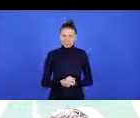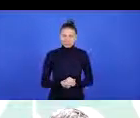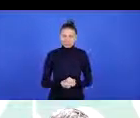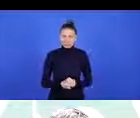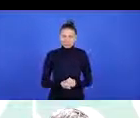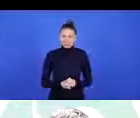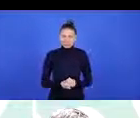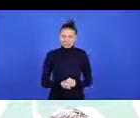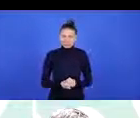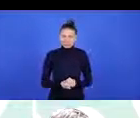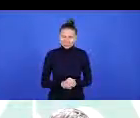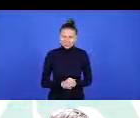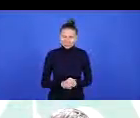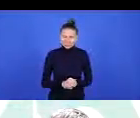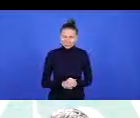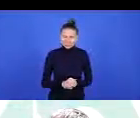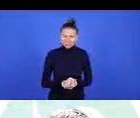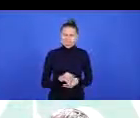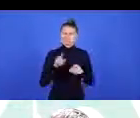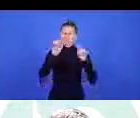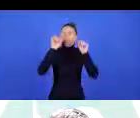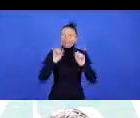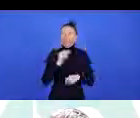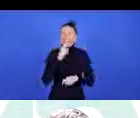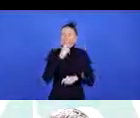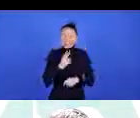the external parts, while in the big picture you can see the most common